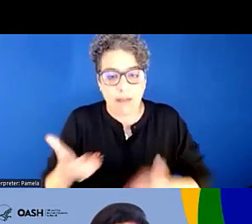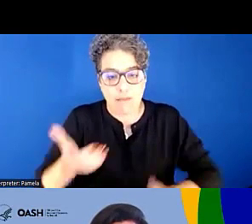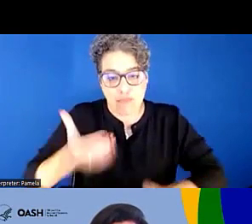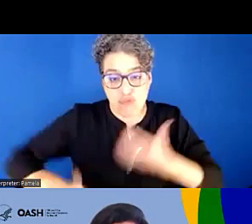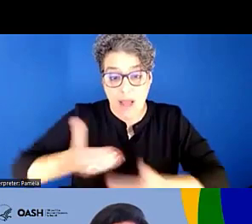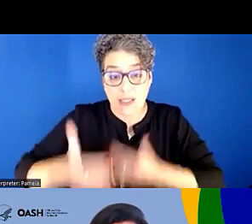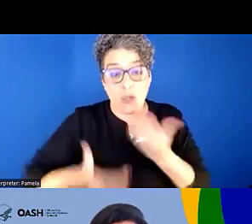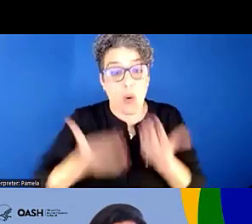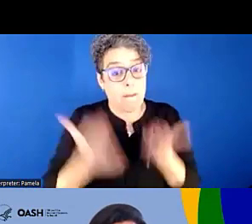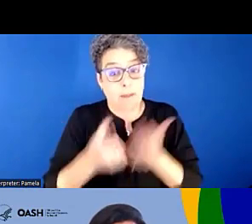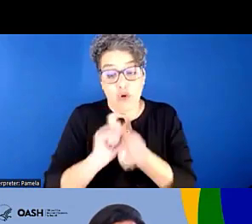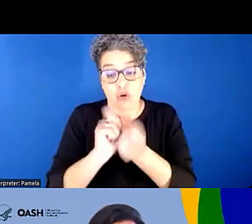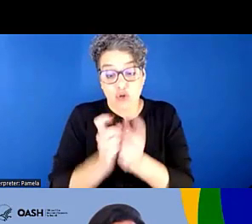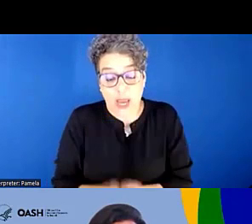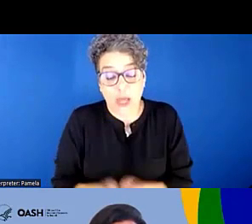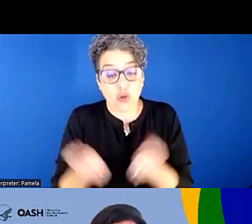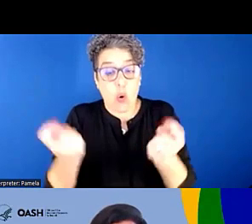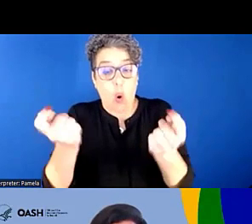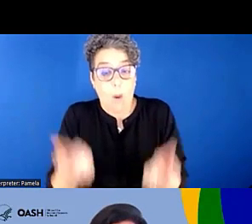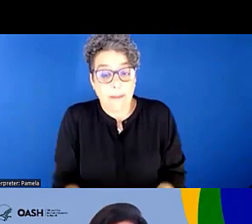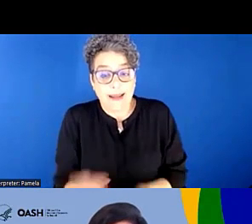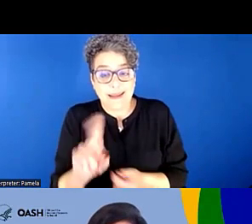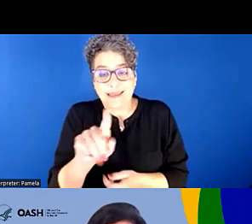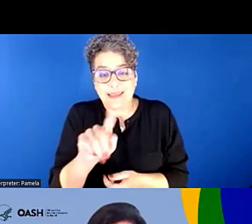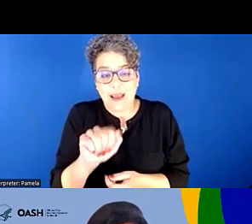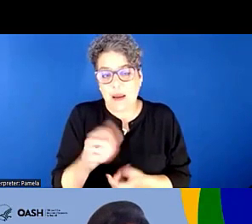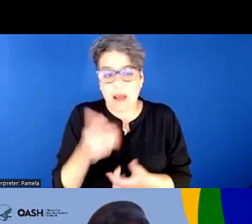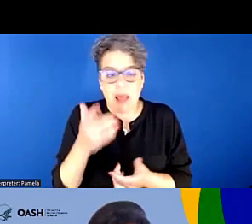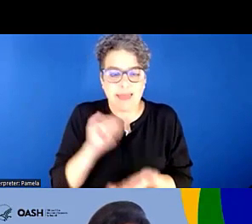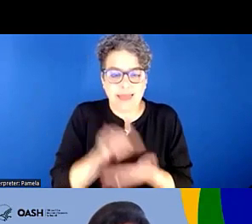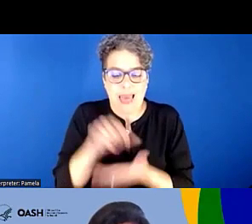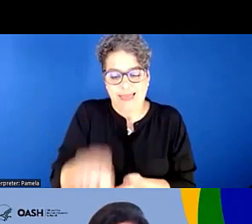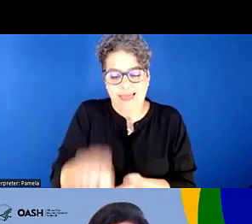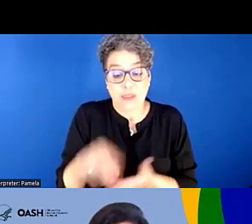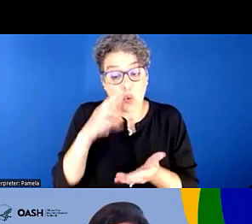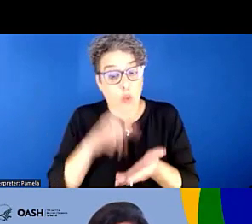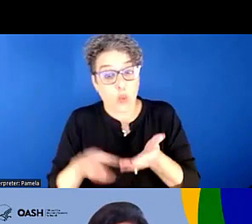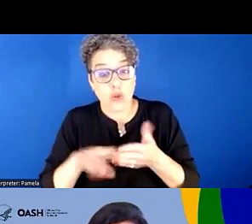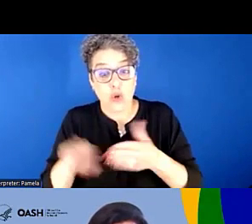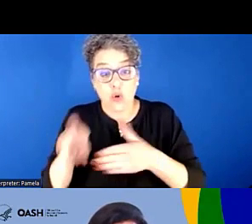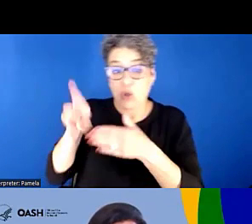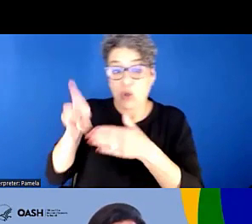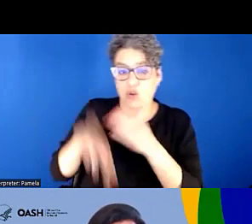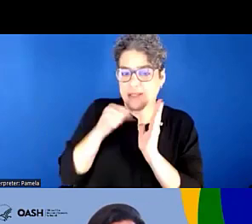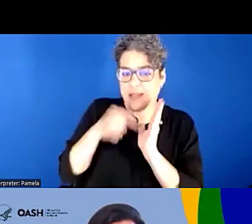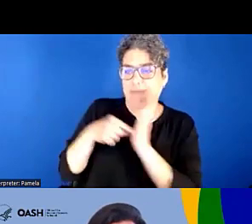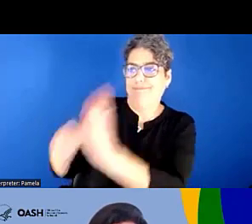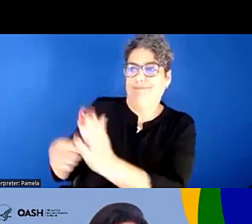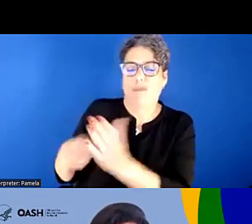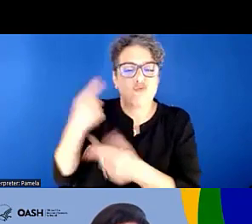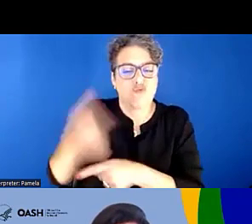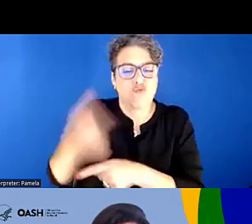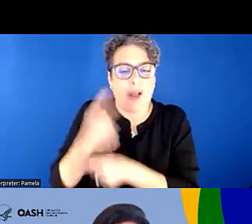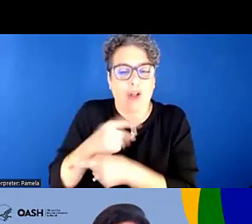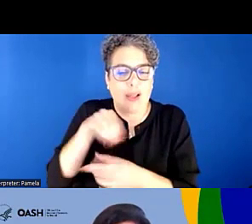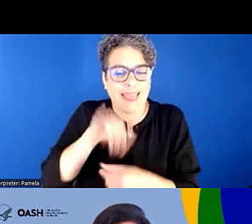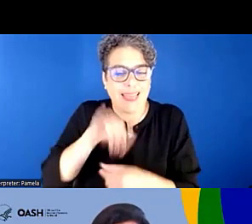or results such that the research is not accurately represented in the research record. Plagiarism, as you all know,